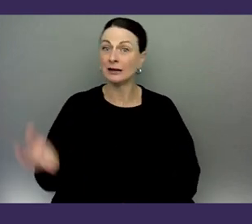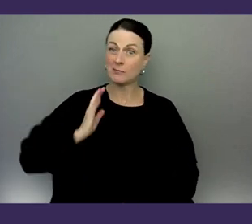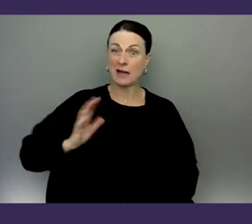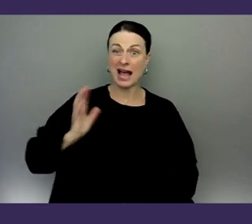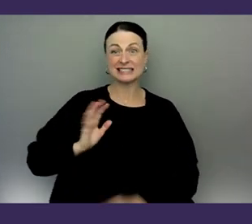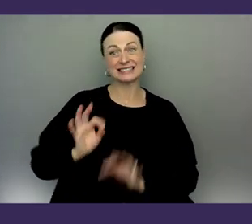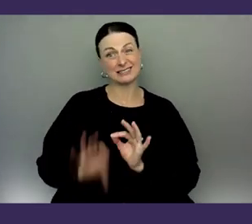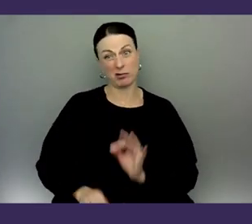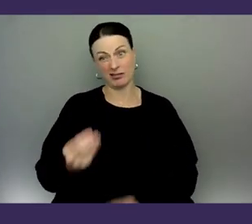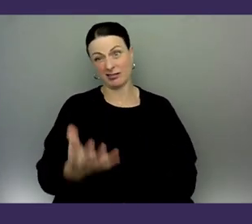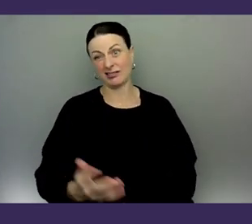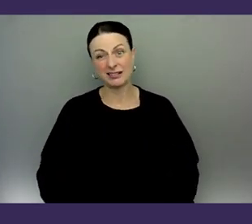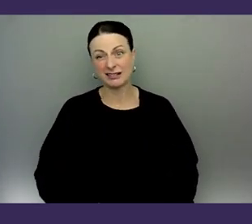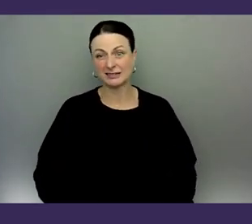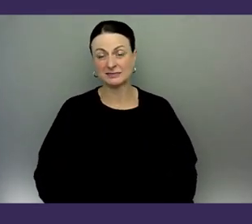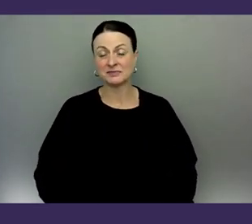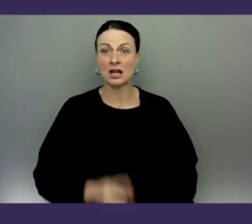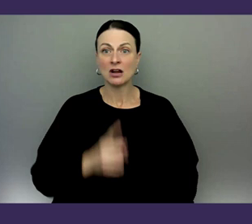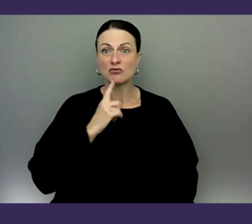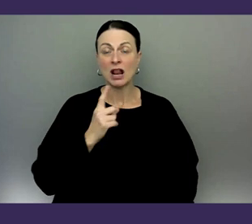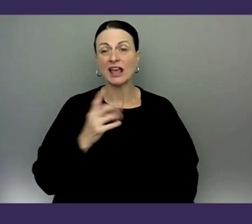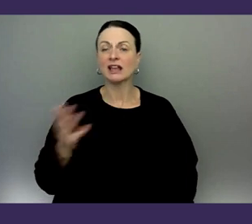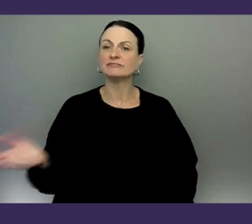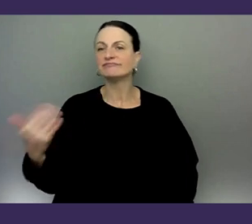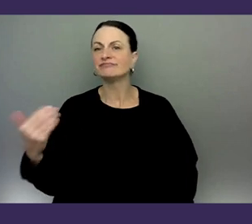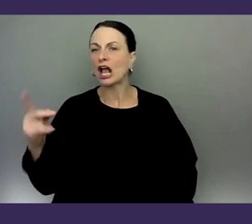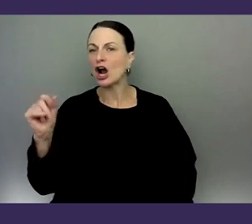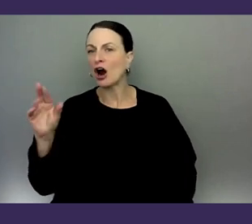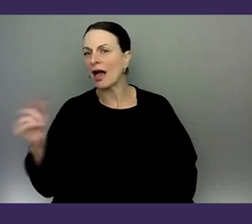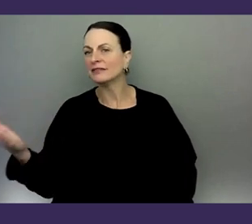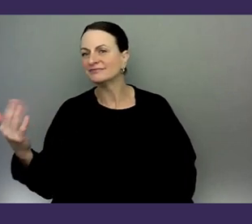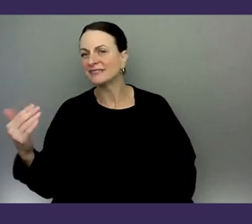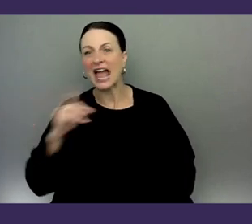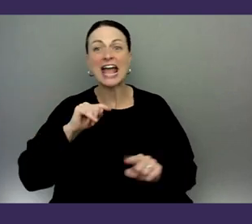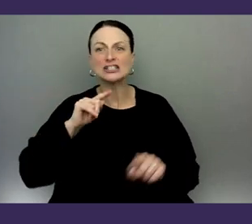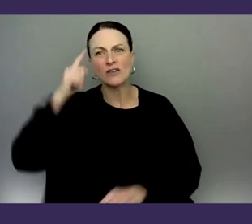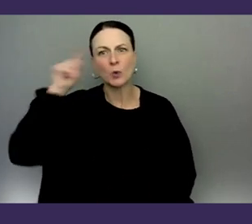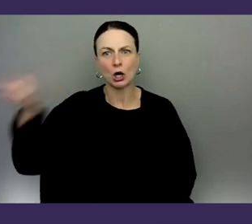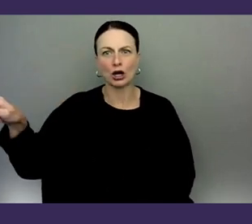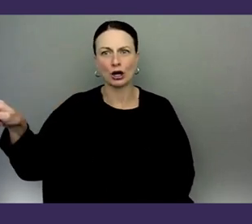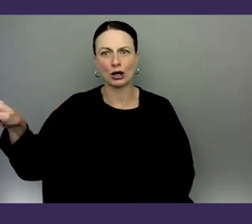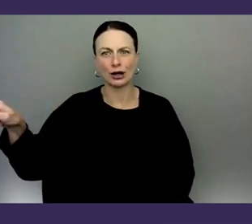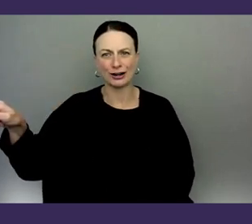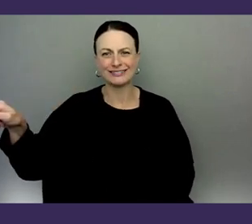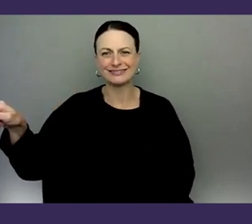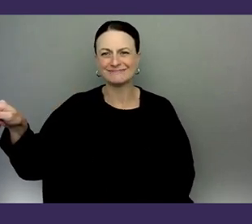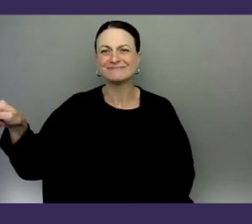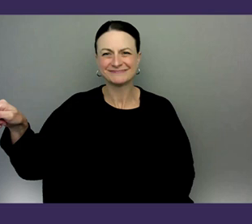to come along with Karla and answer questions in any setting.